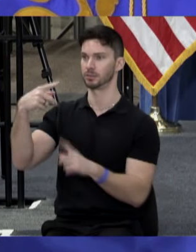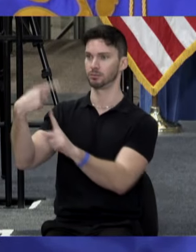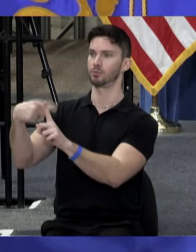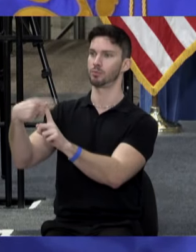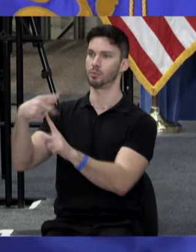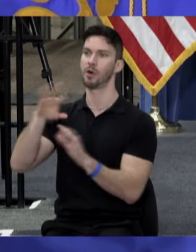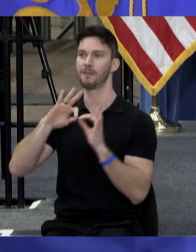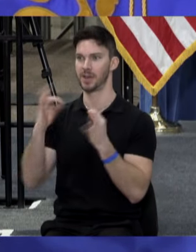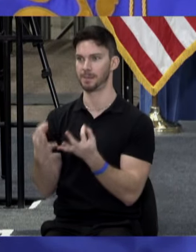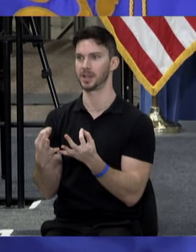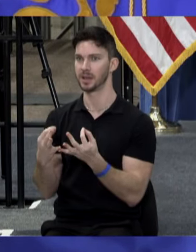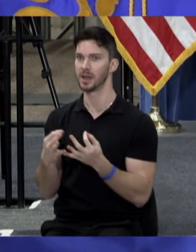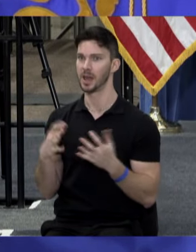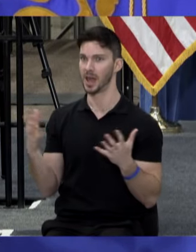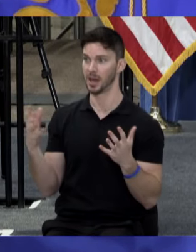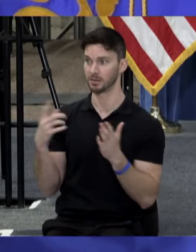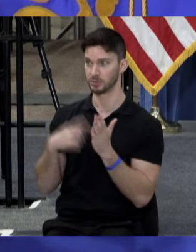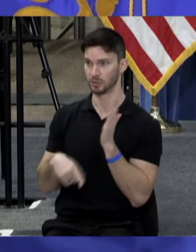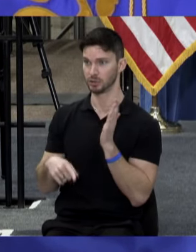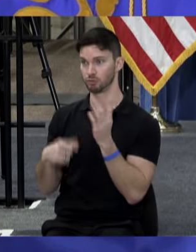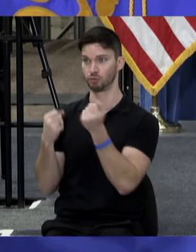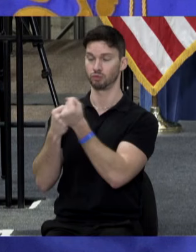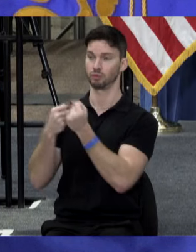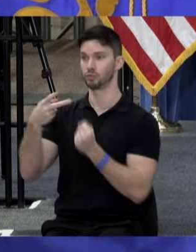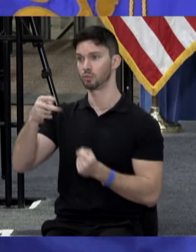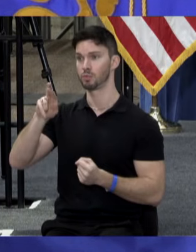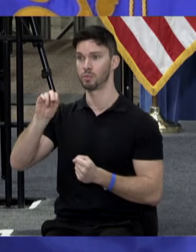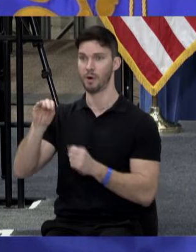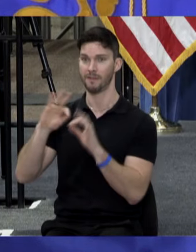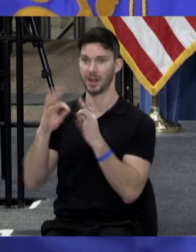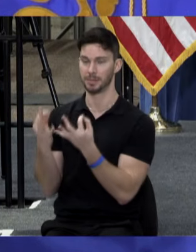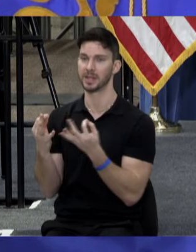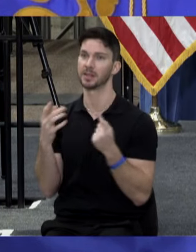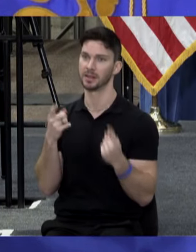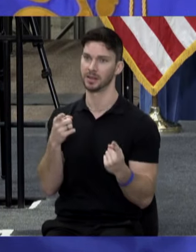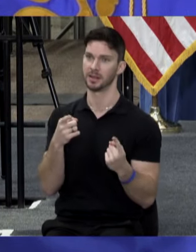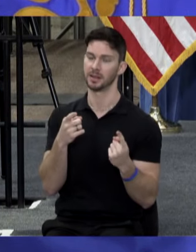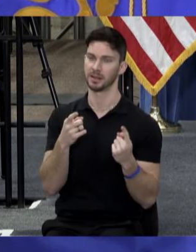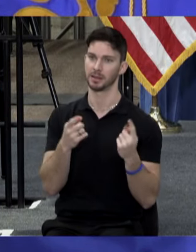than making sure that your loved ones are taken care of in their time of need.